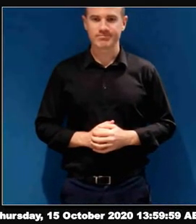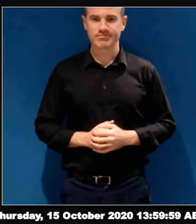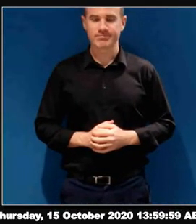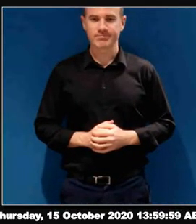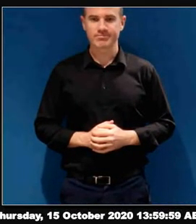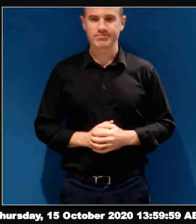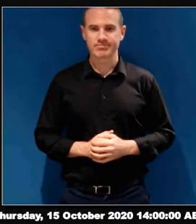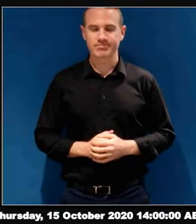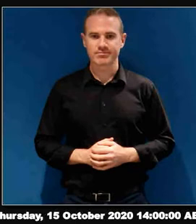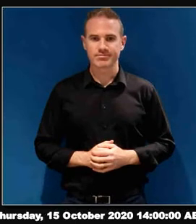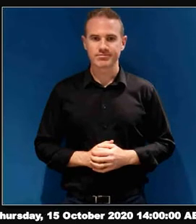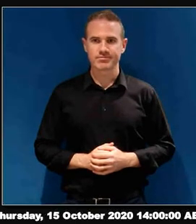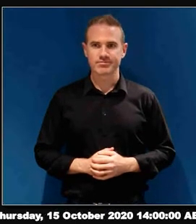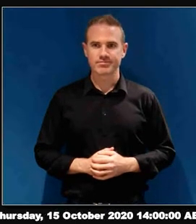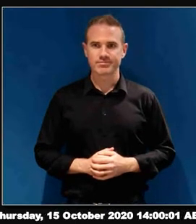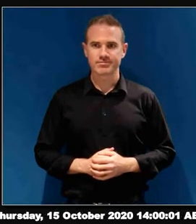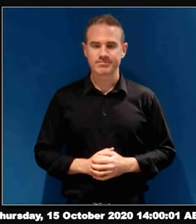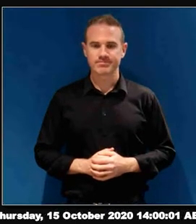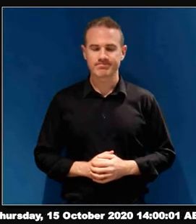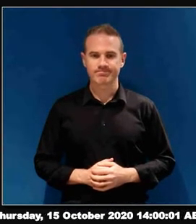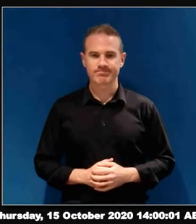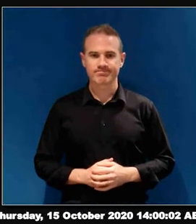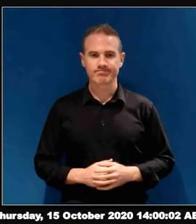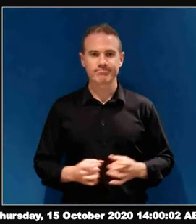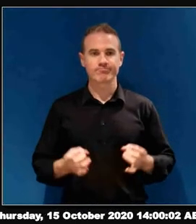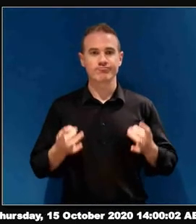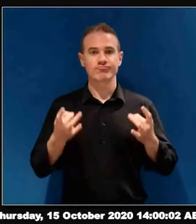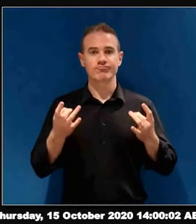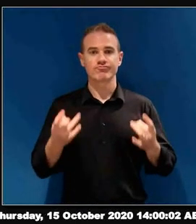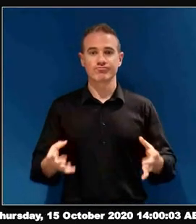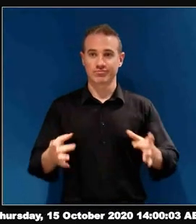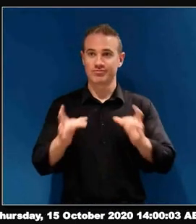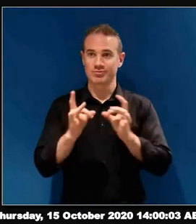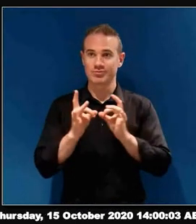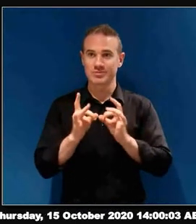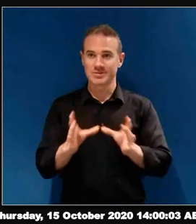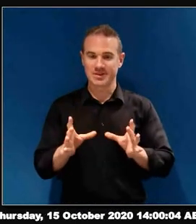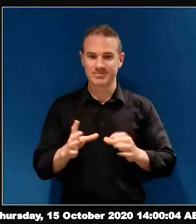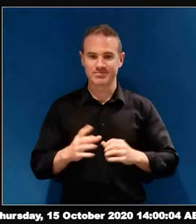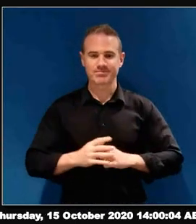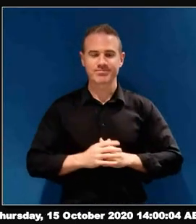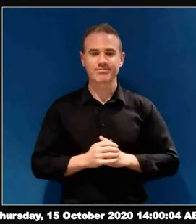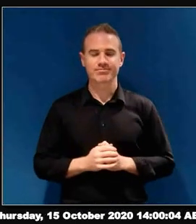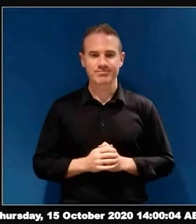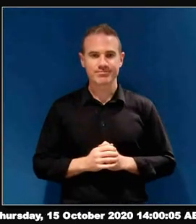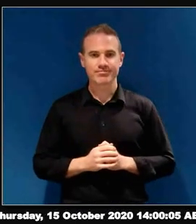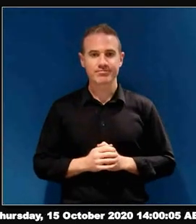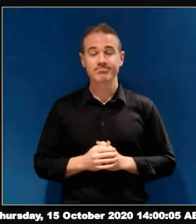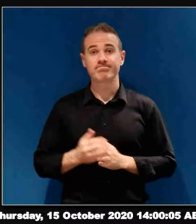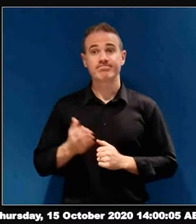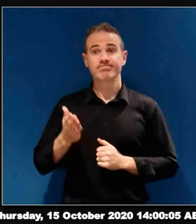You will find the statement of Ms Howlett at Tender Bundle Part C, Volume 1, Tab 3.